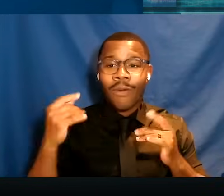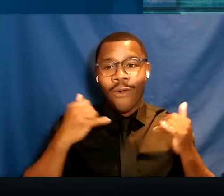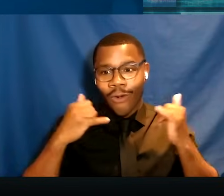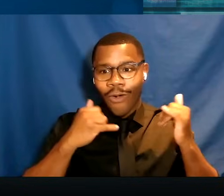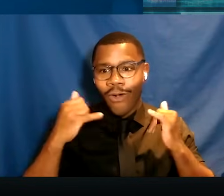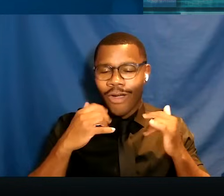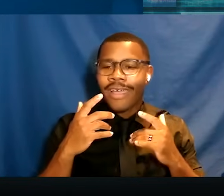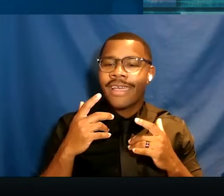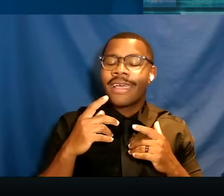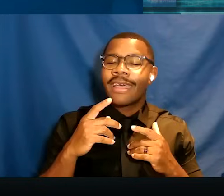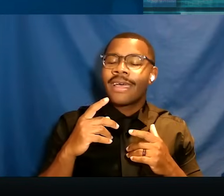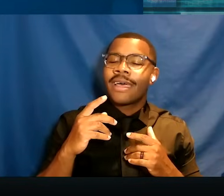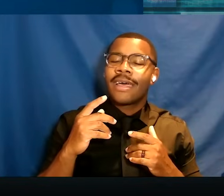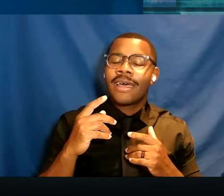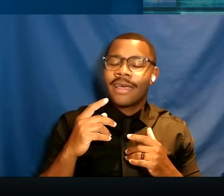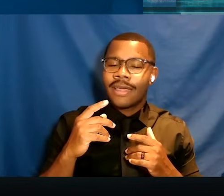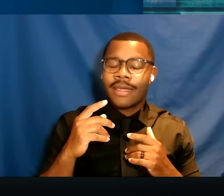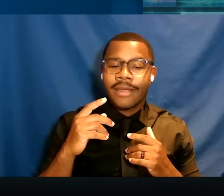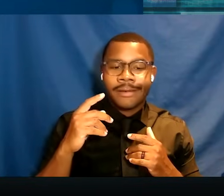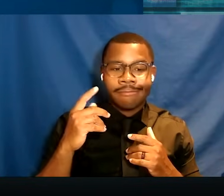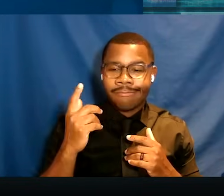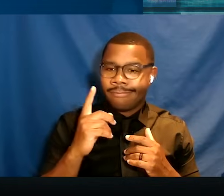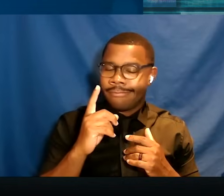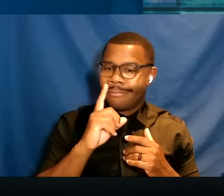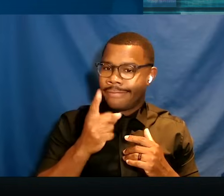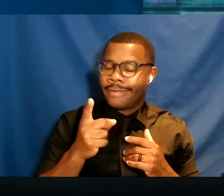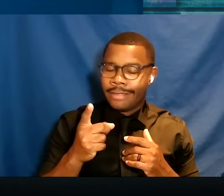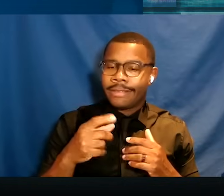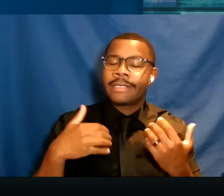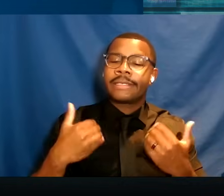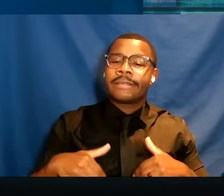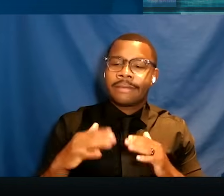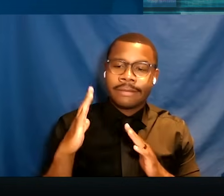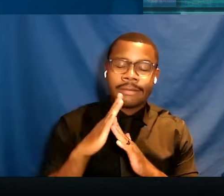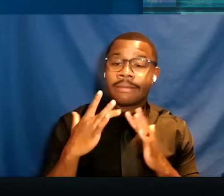the biggest concerns I hear from people are just the fact that,